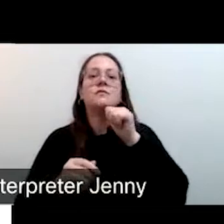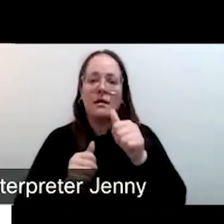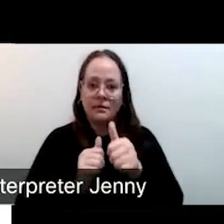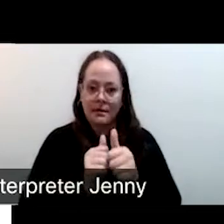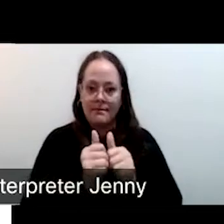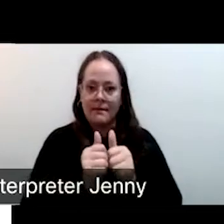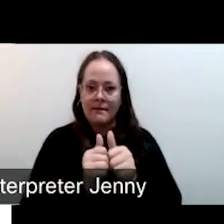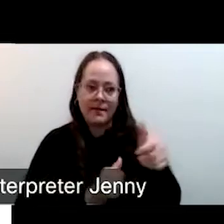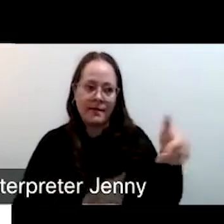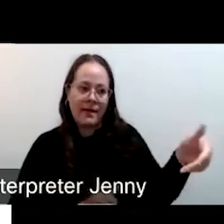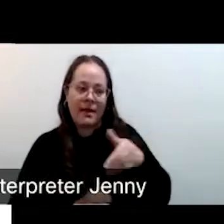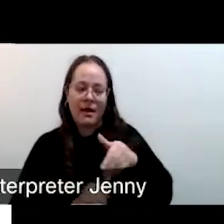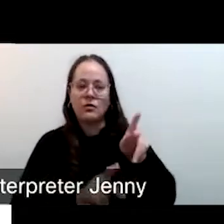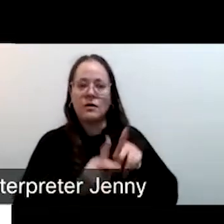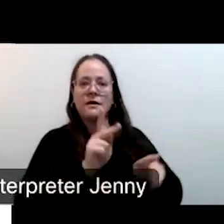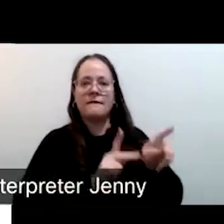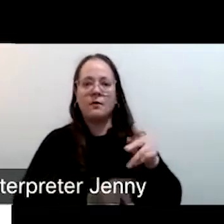individuals with disabilities.